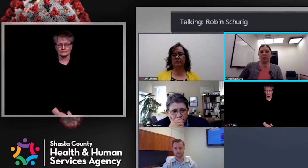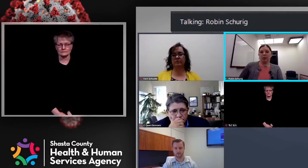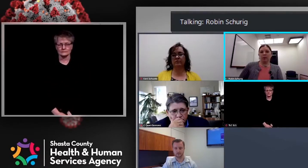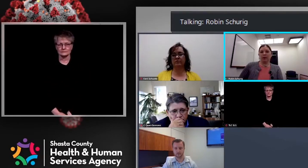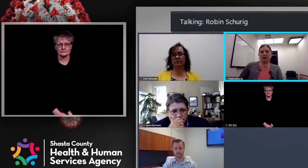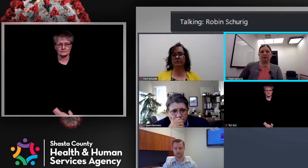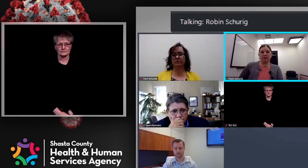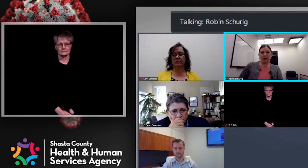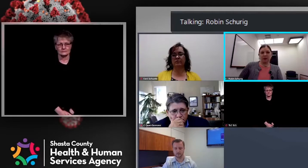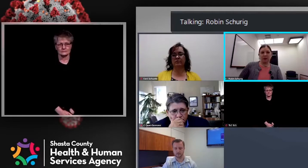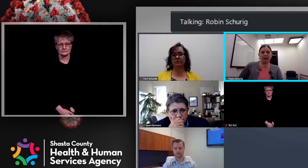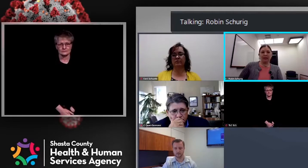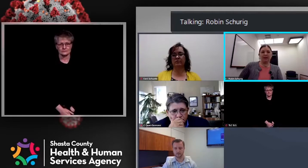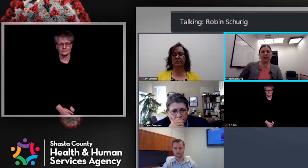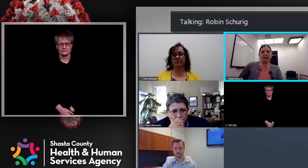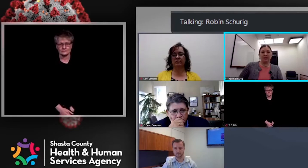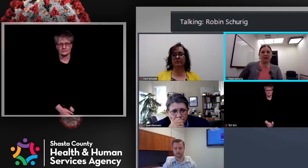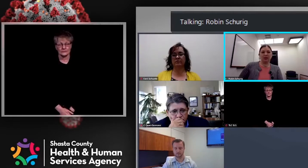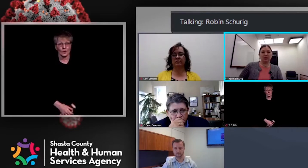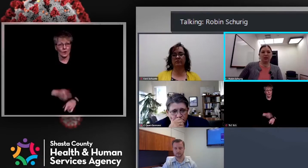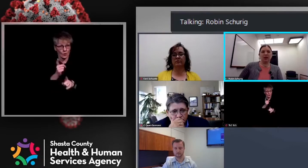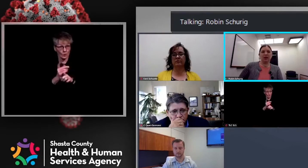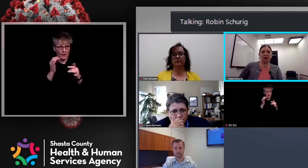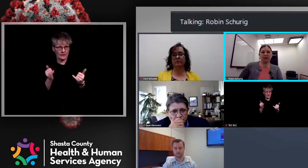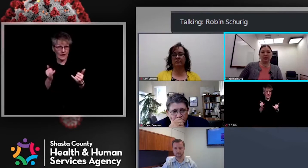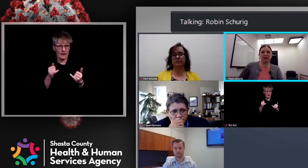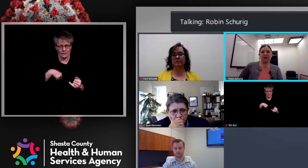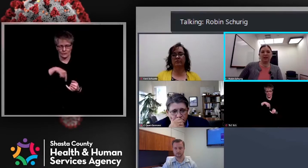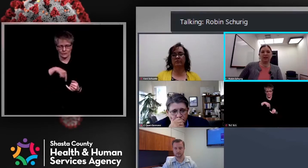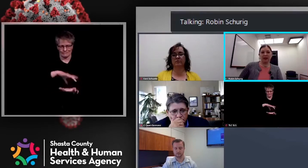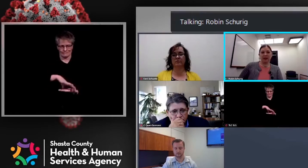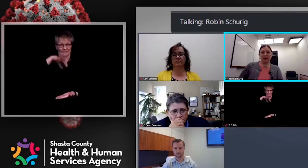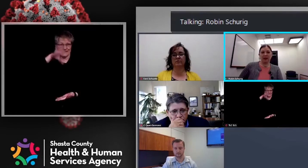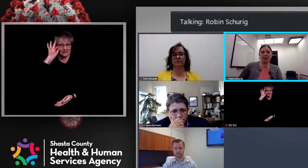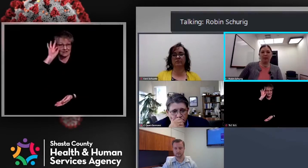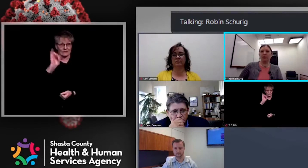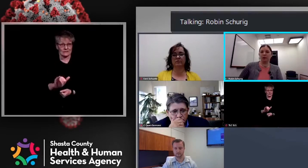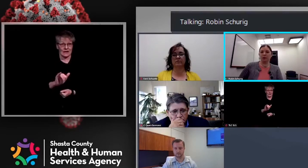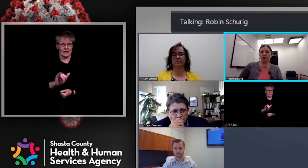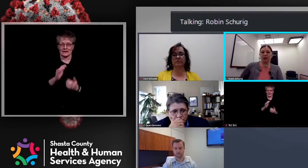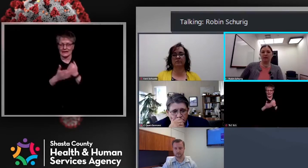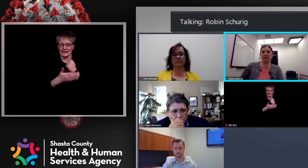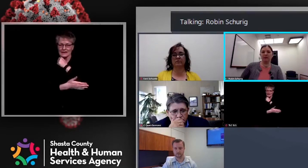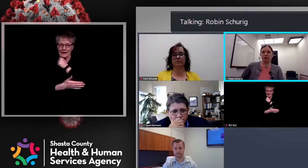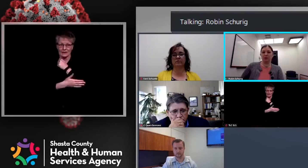move to a more restrictive tier unless hospitalizations are increasing significantly among vulnerable